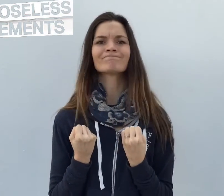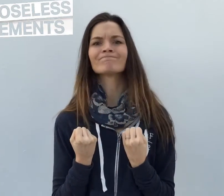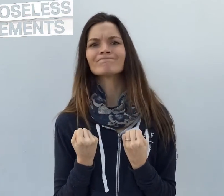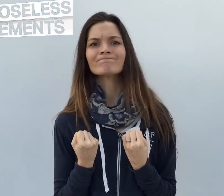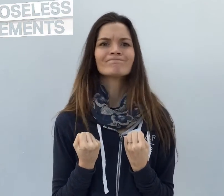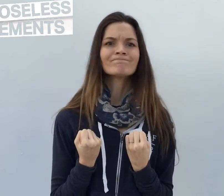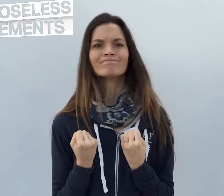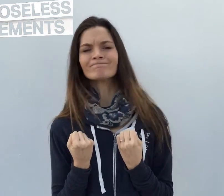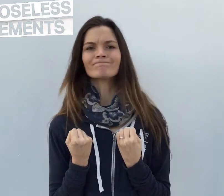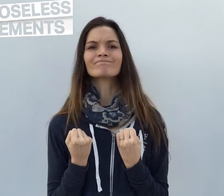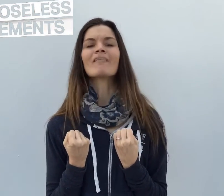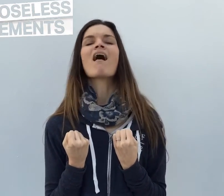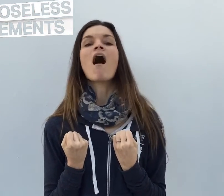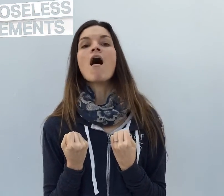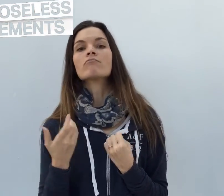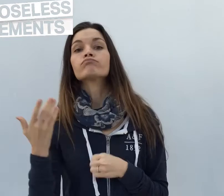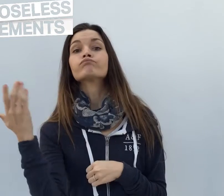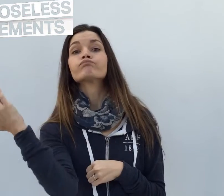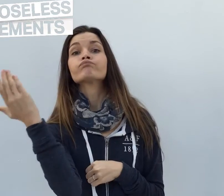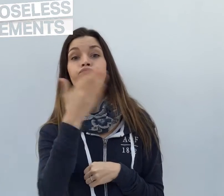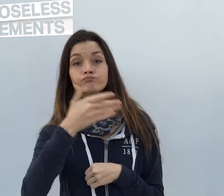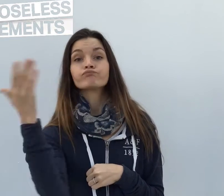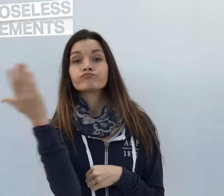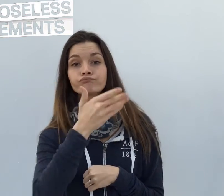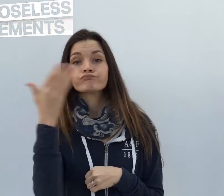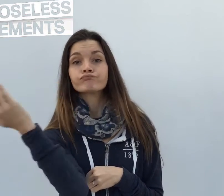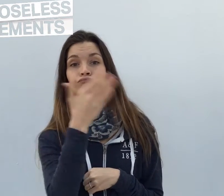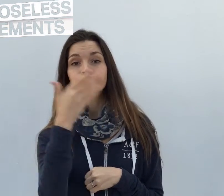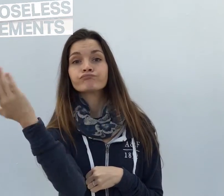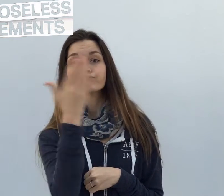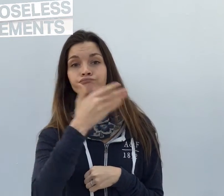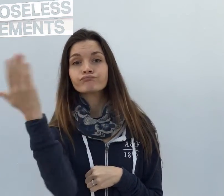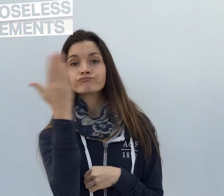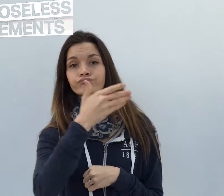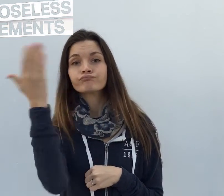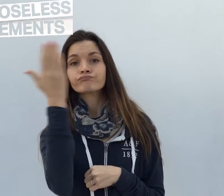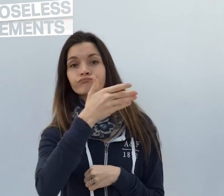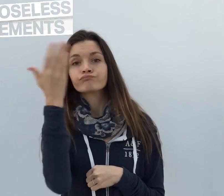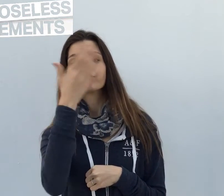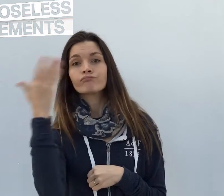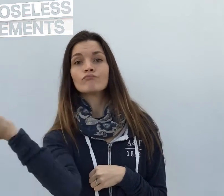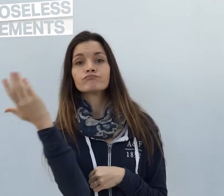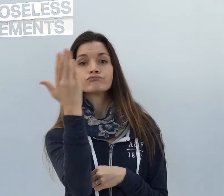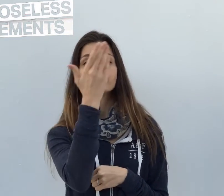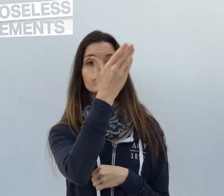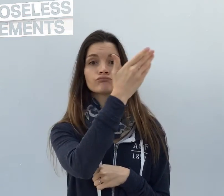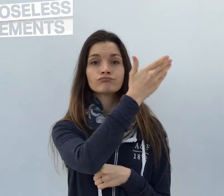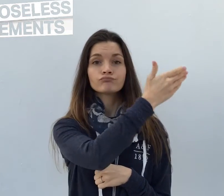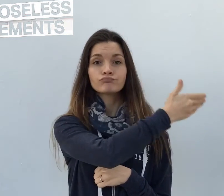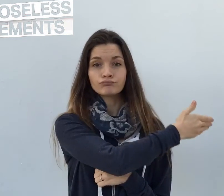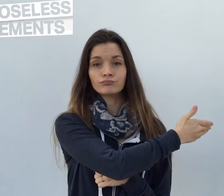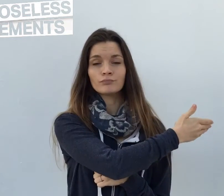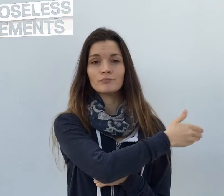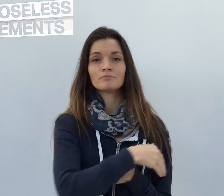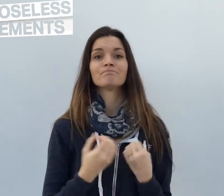Eventually the train appears, and of course it’s a long one with dozens of carriages, but finally it passes and the man gets ready to continue on his way.